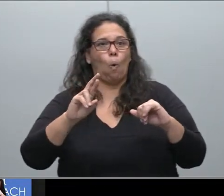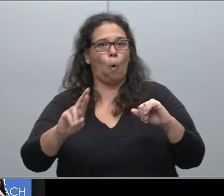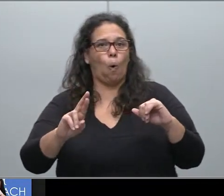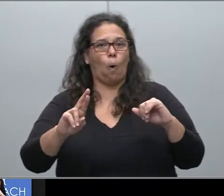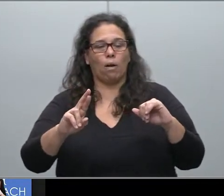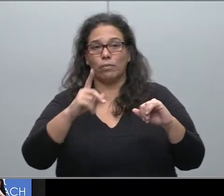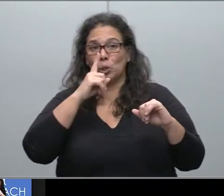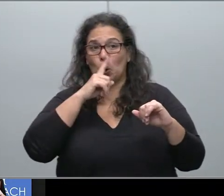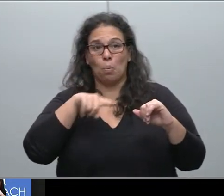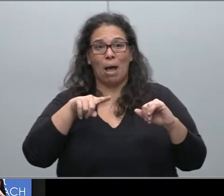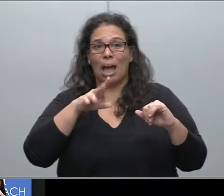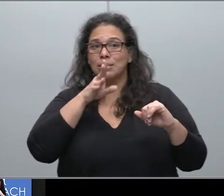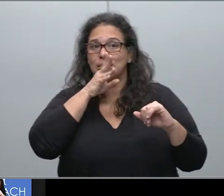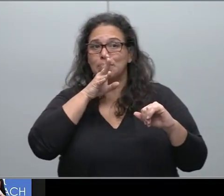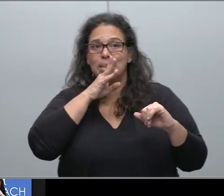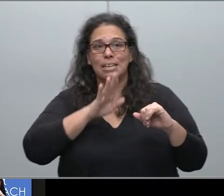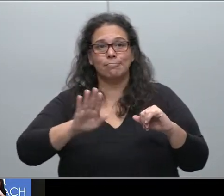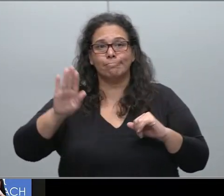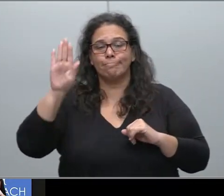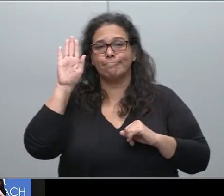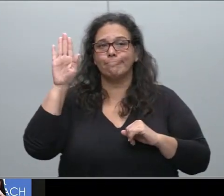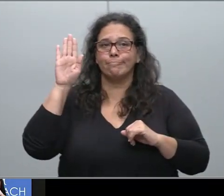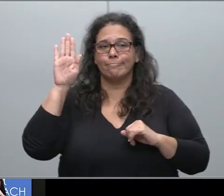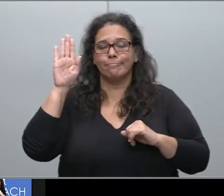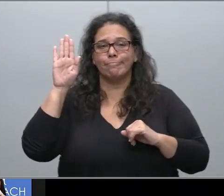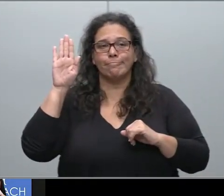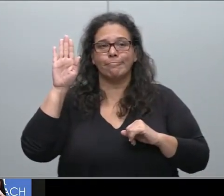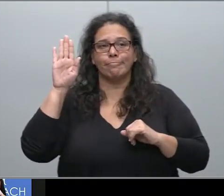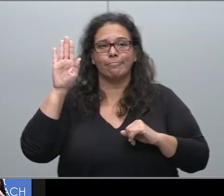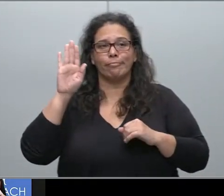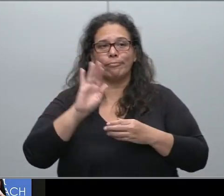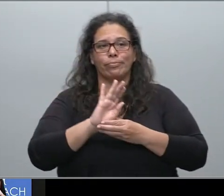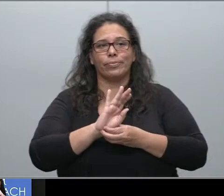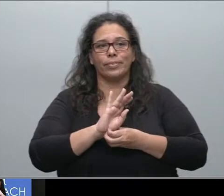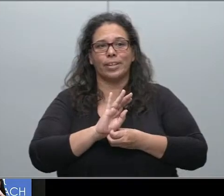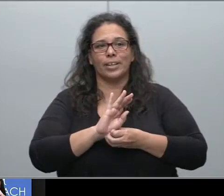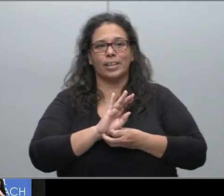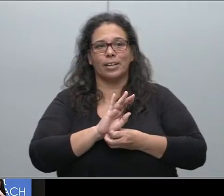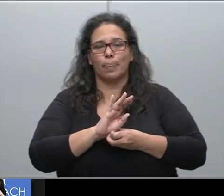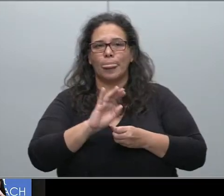With your support with everything, and I'd be happy to share some of the things